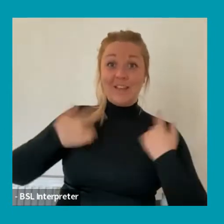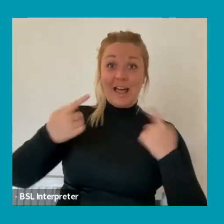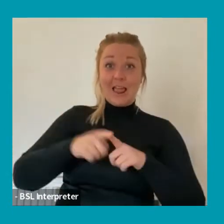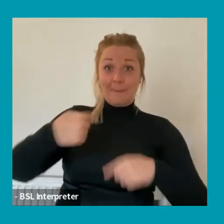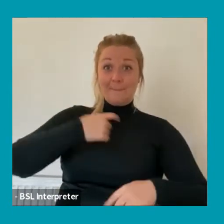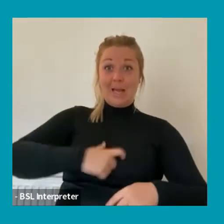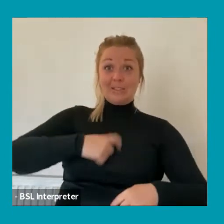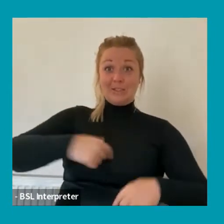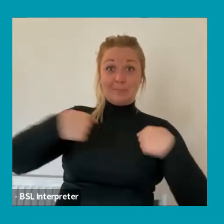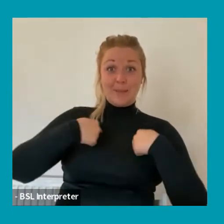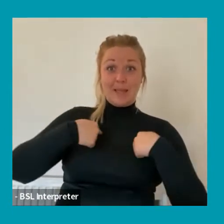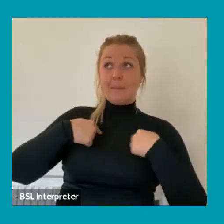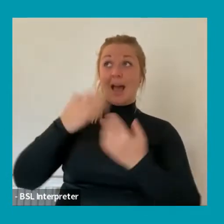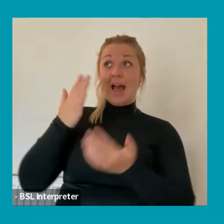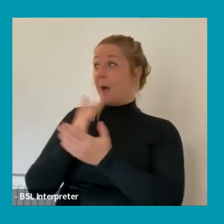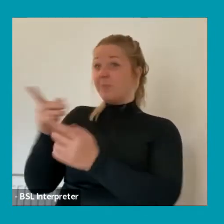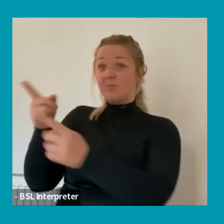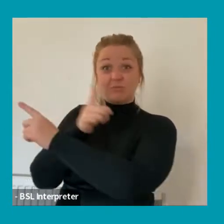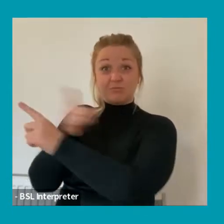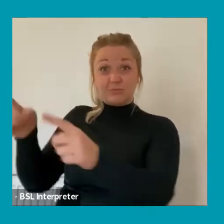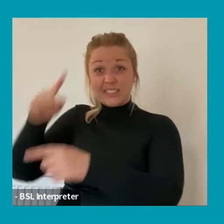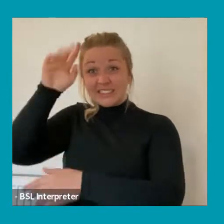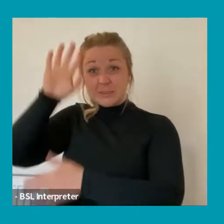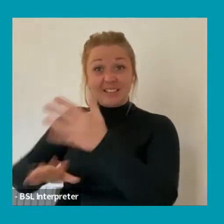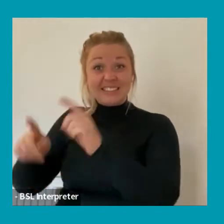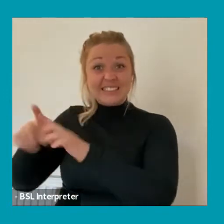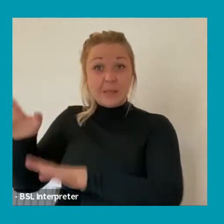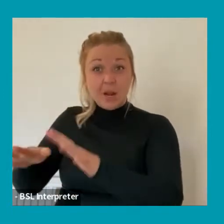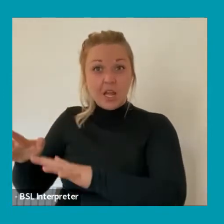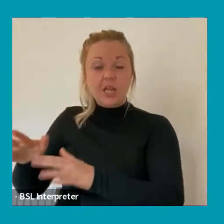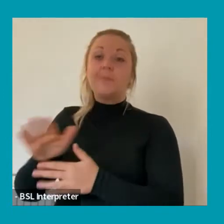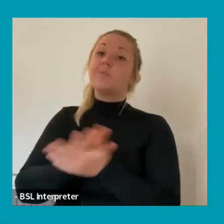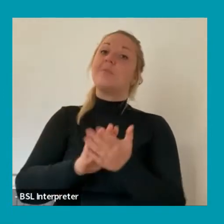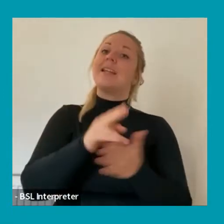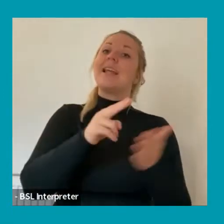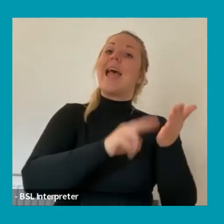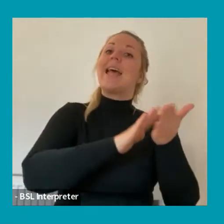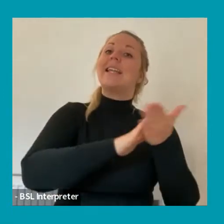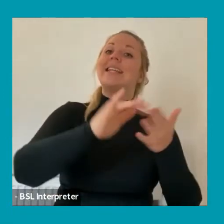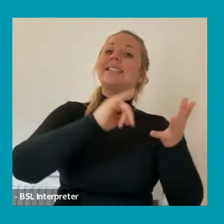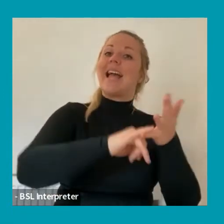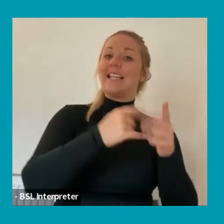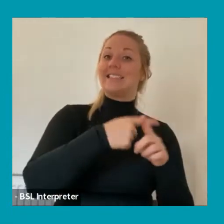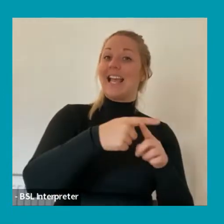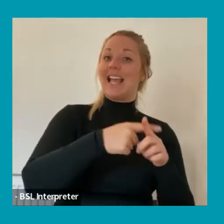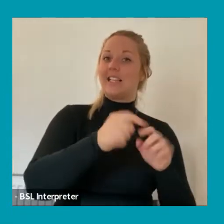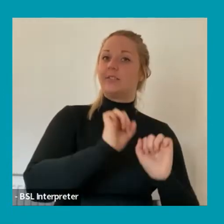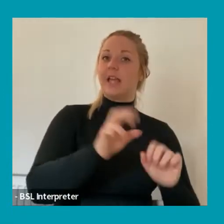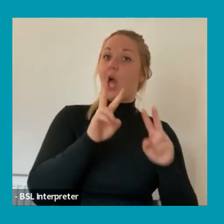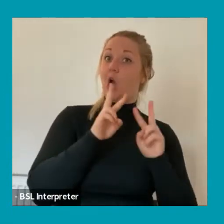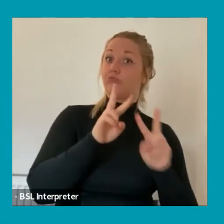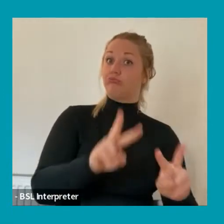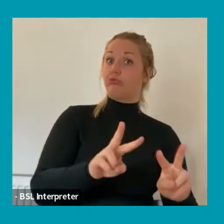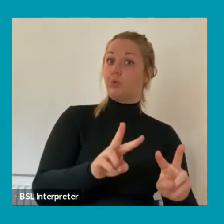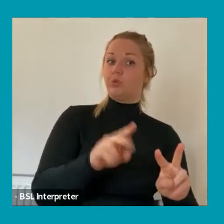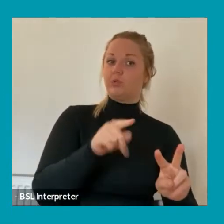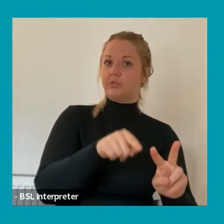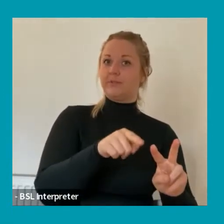I discovered that the is NHS England approach then was each line Manager was responsible for paying for so funding.